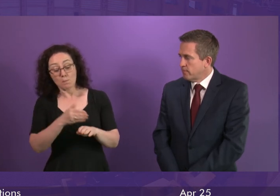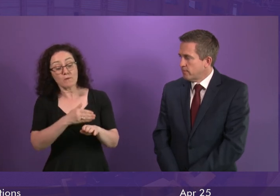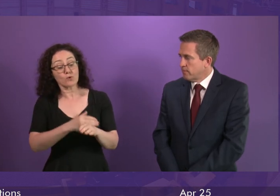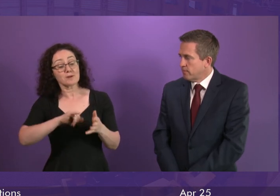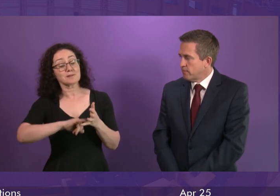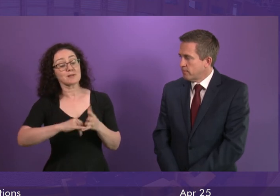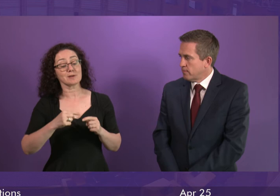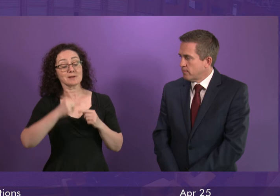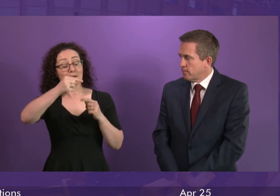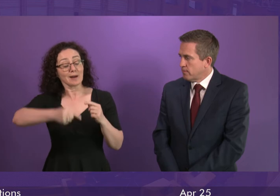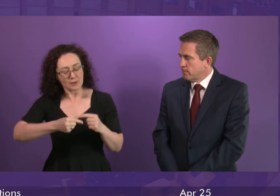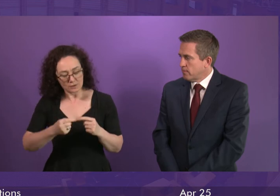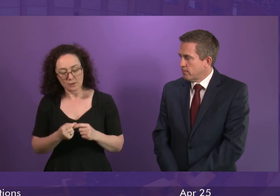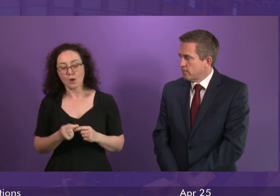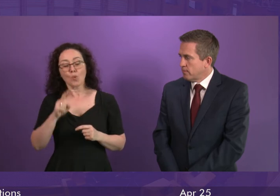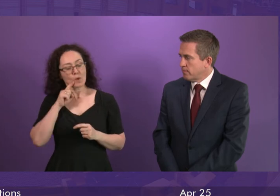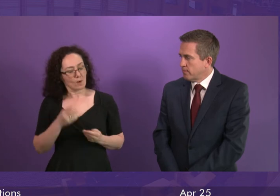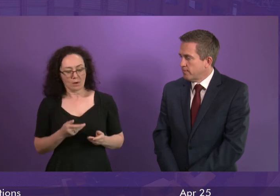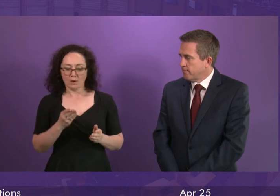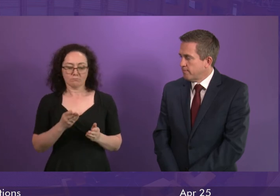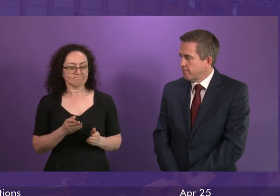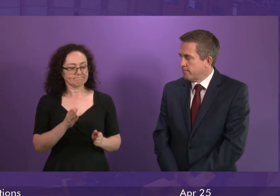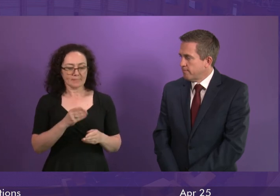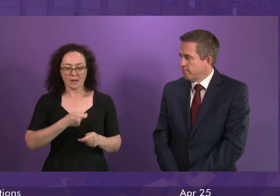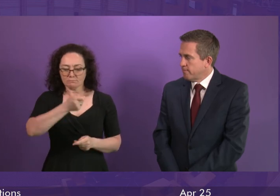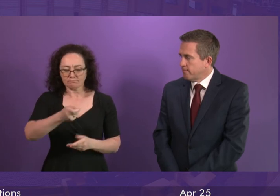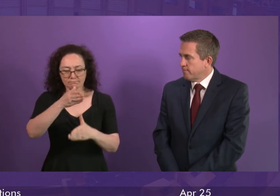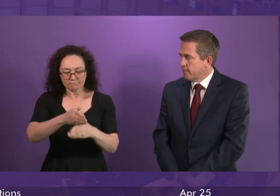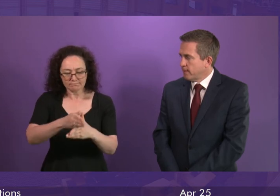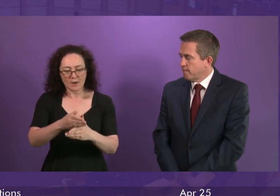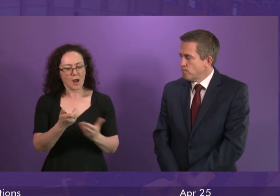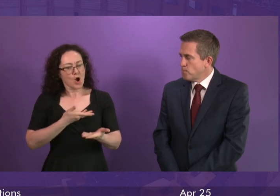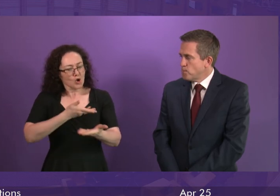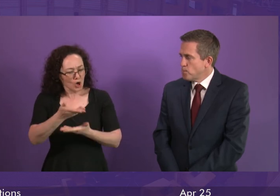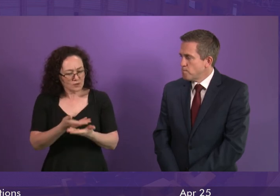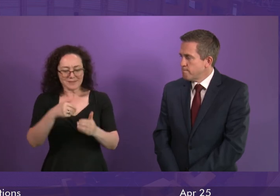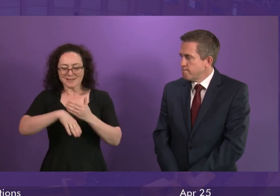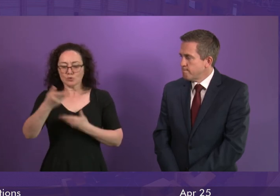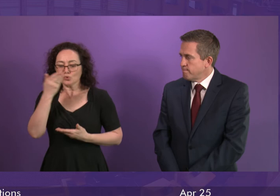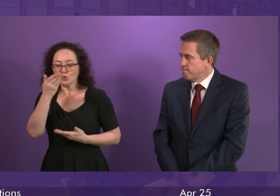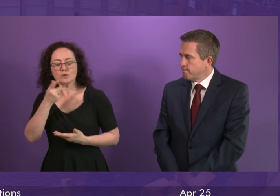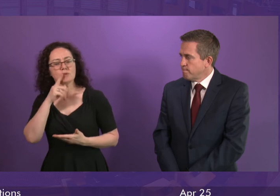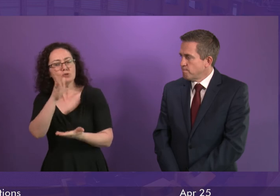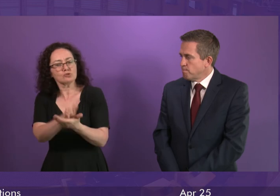That will support the delivery and employment of counsellors to ensure that school pupils get the mental health support that they need. School counselling will enhance the work that